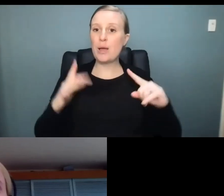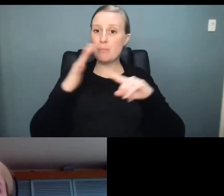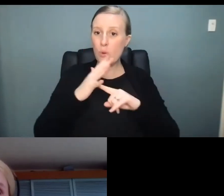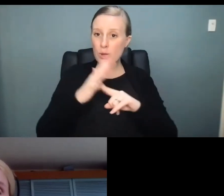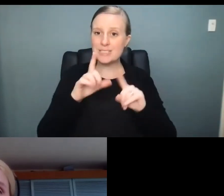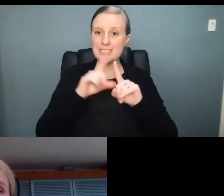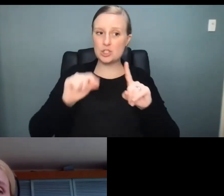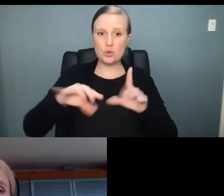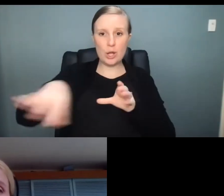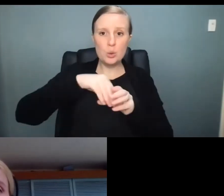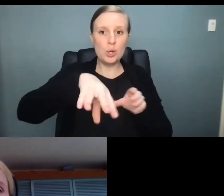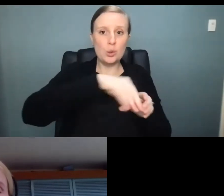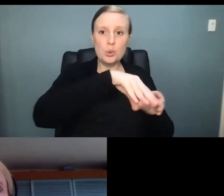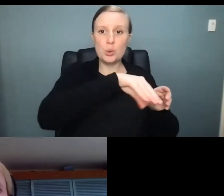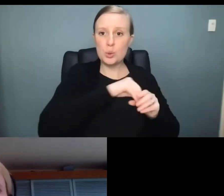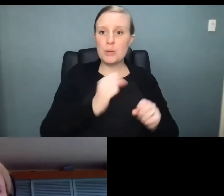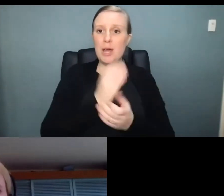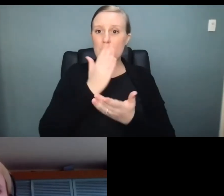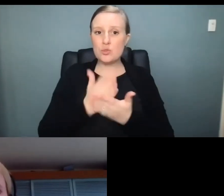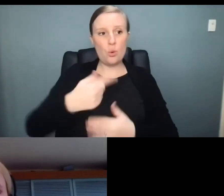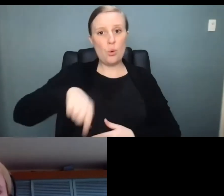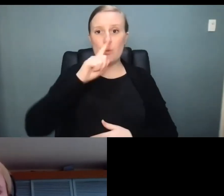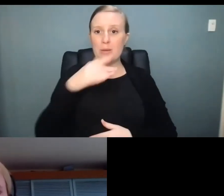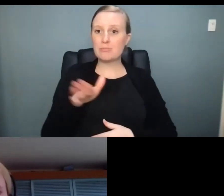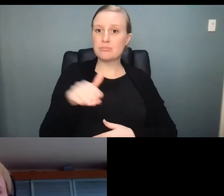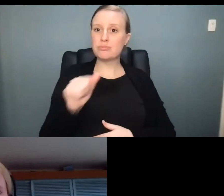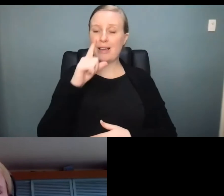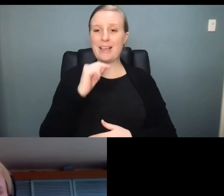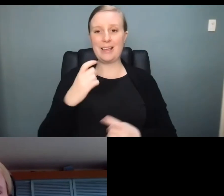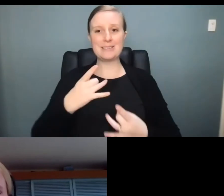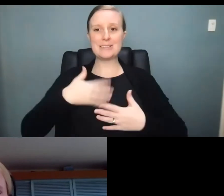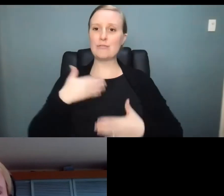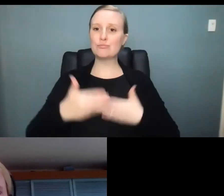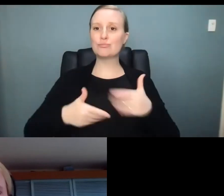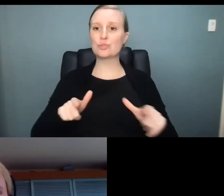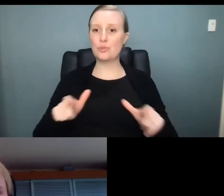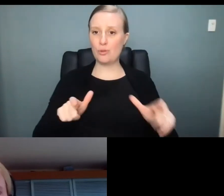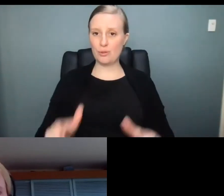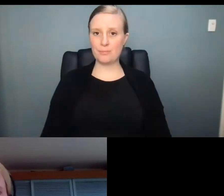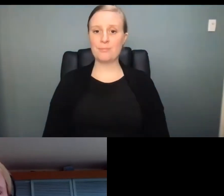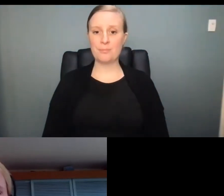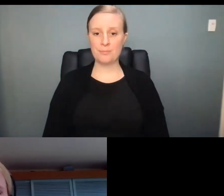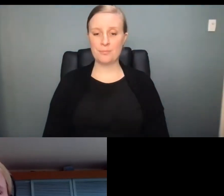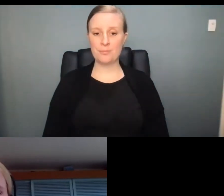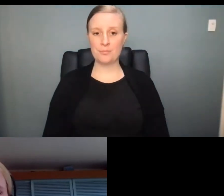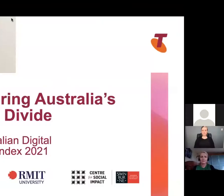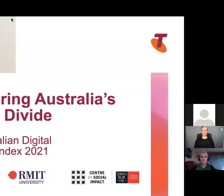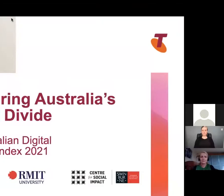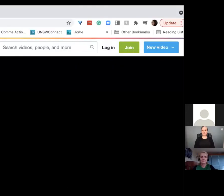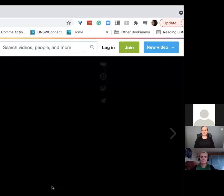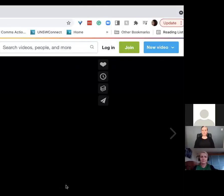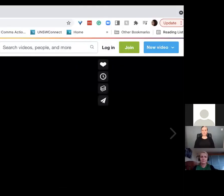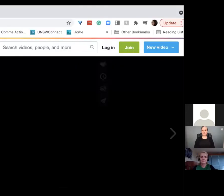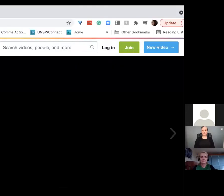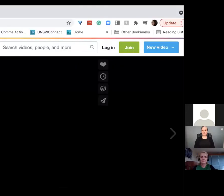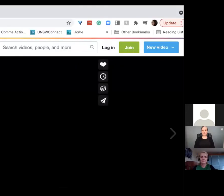and in creating agency in today's world.